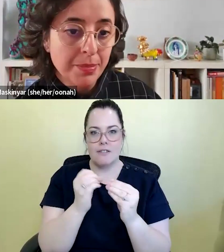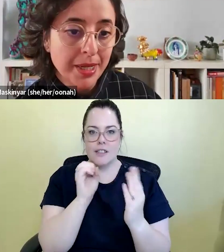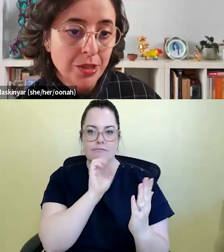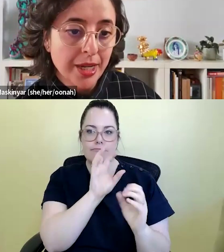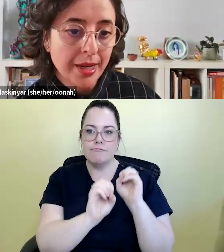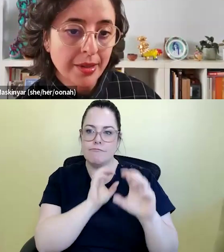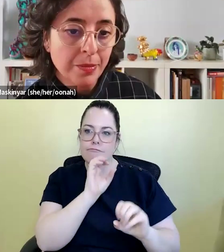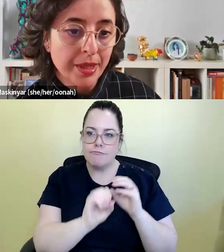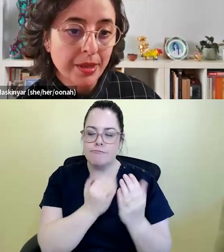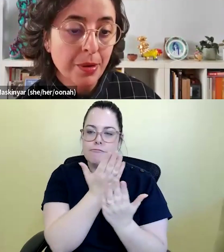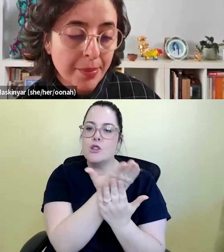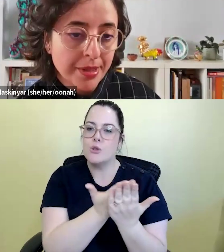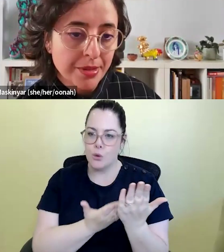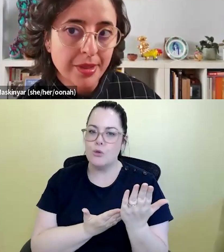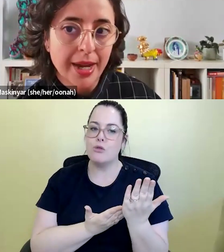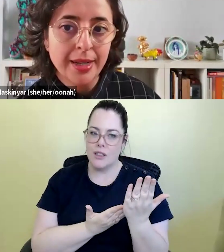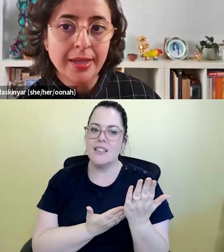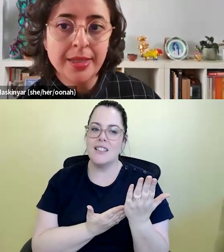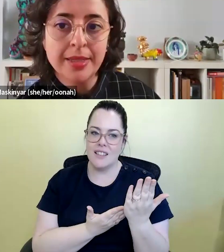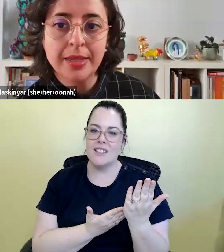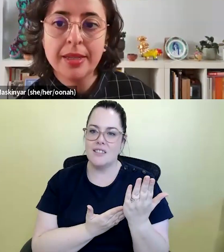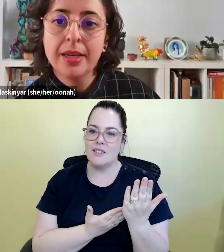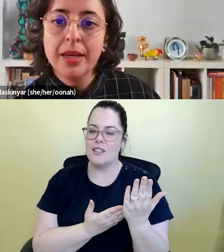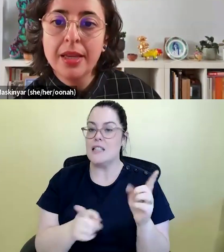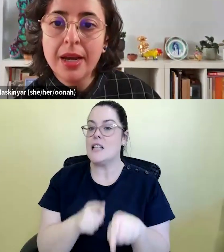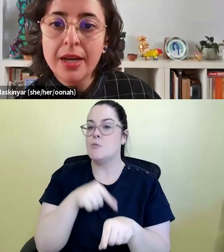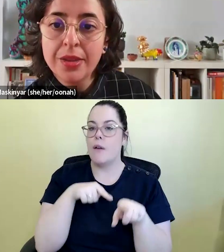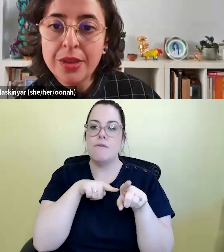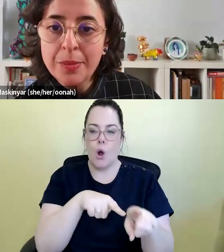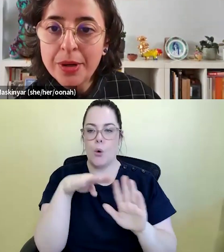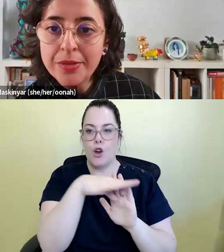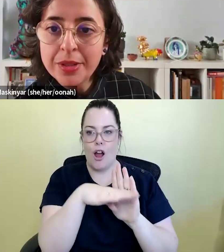as best you can within the parameters of the guidelines. The third point of